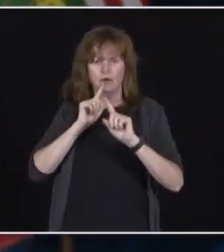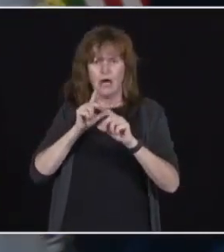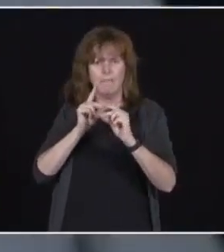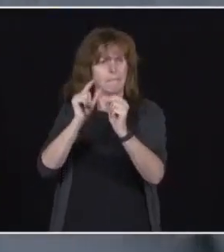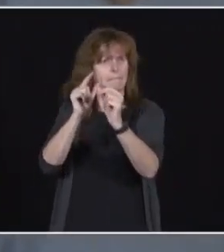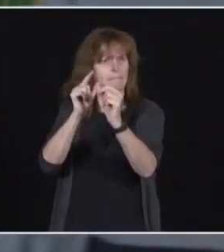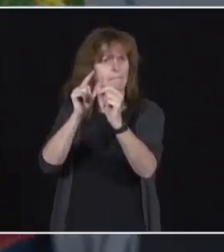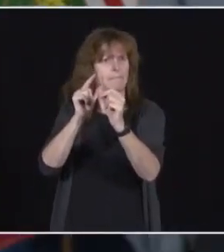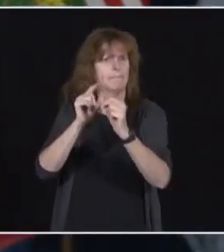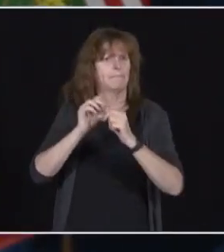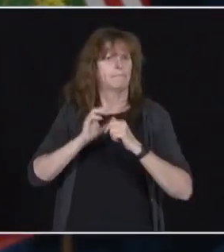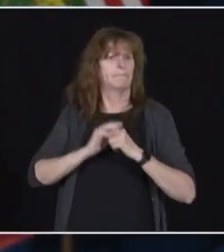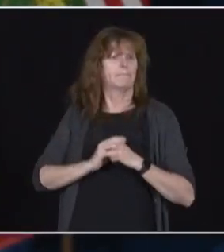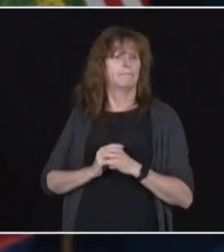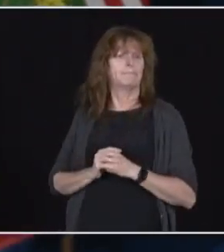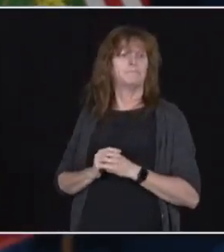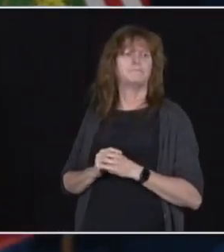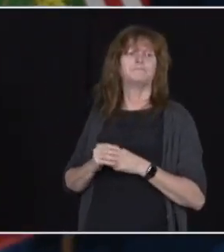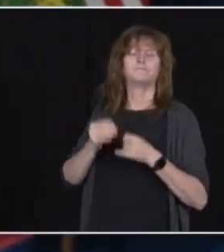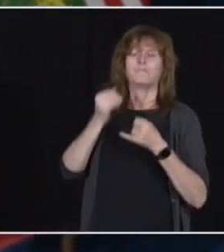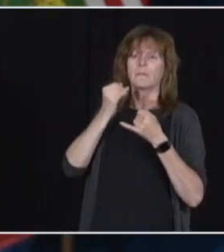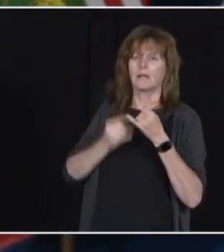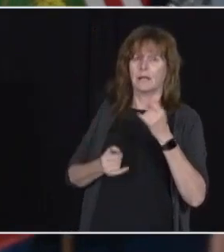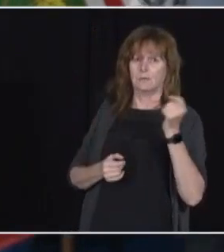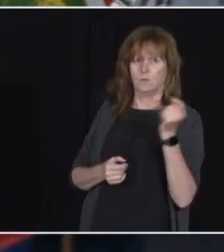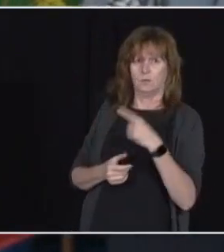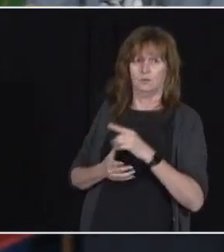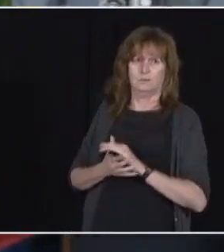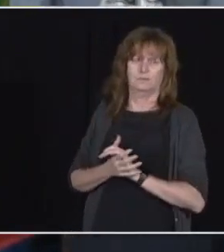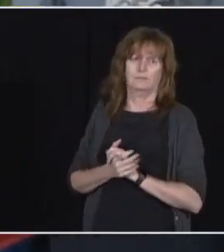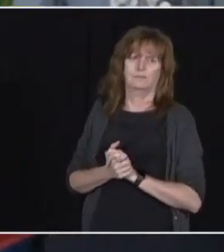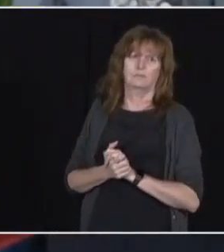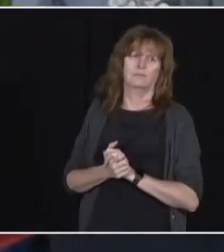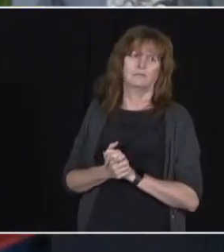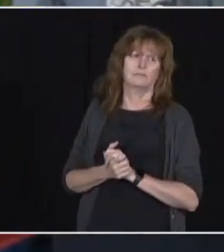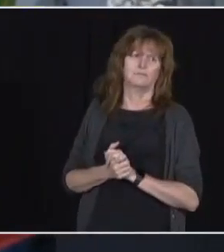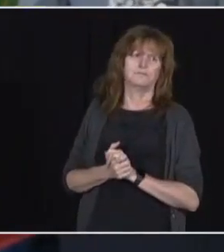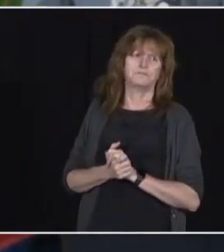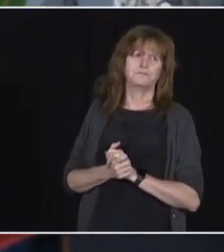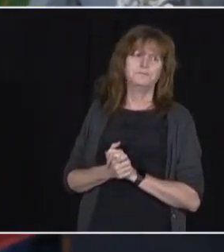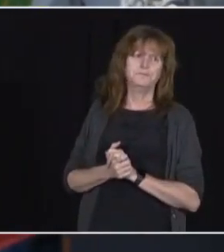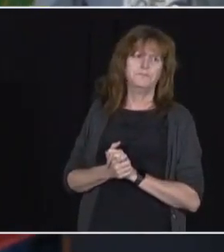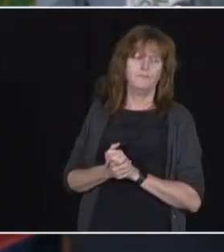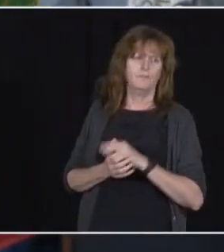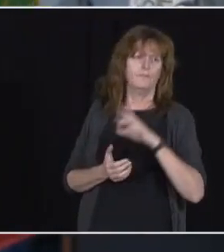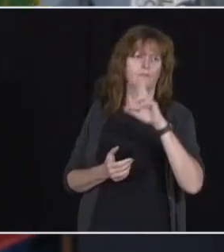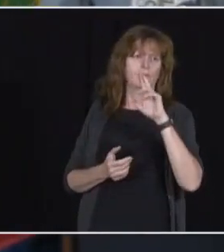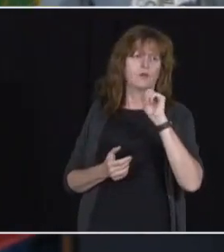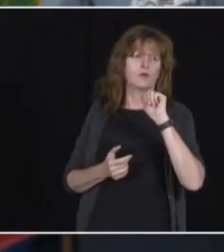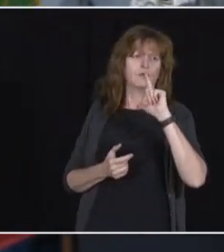Ontarians. And that we can react quickly to any case that presents itself to us. Last question.